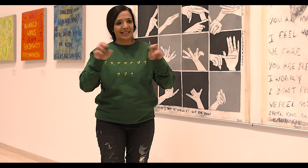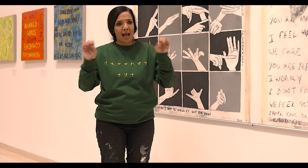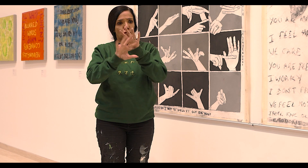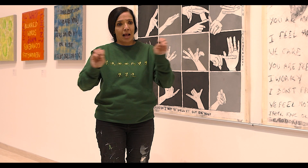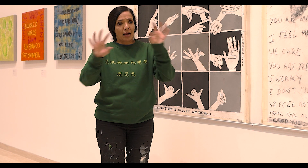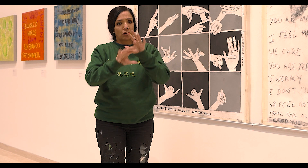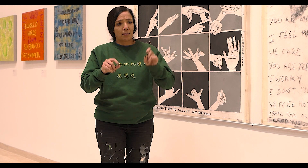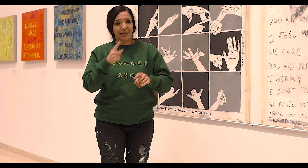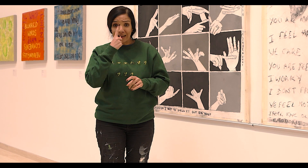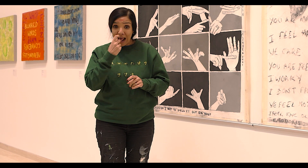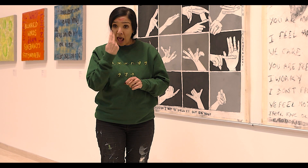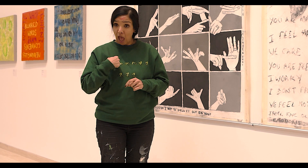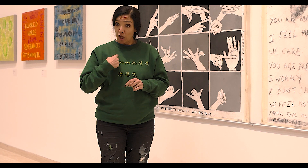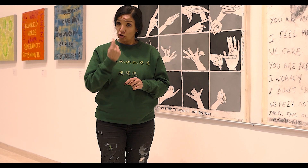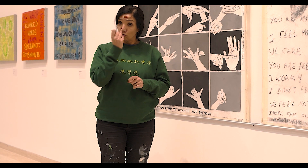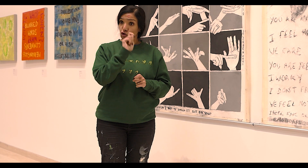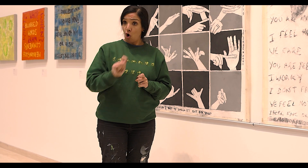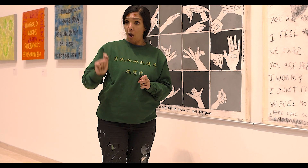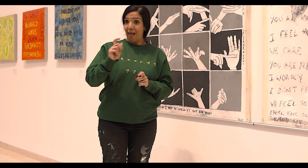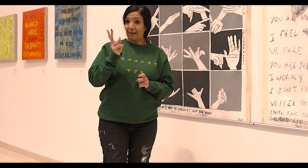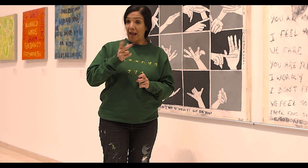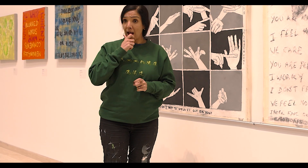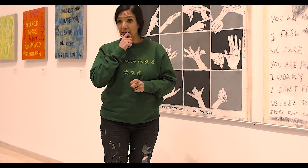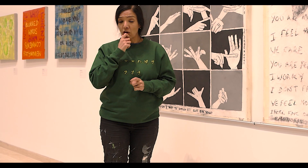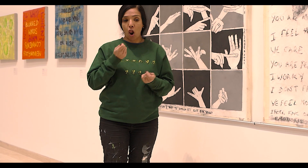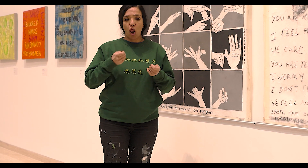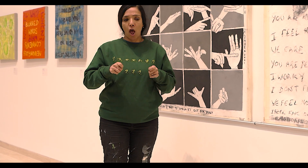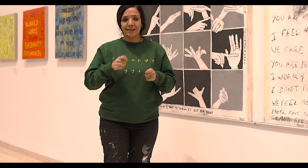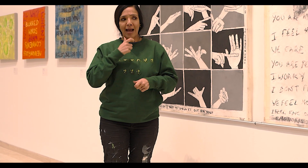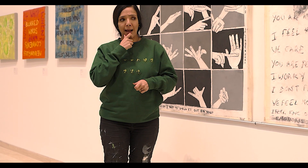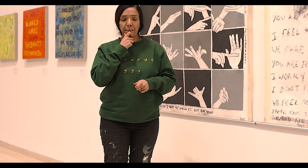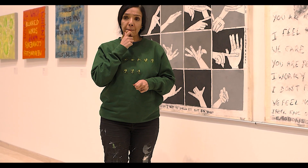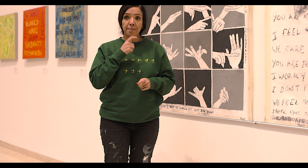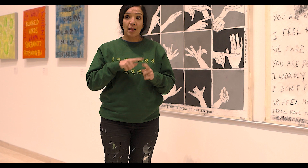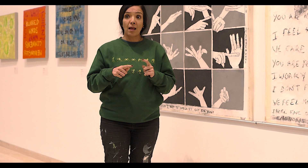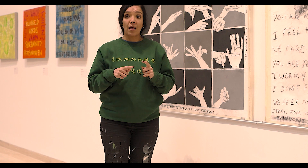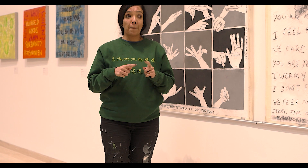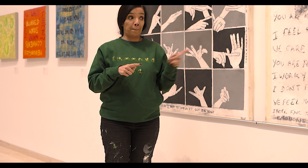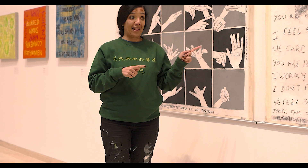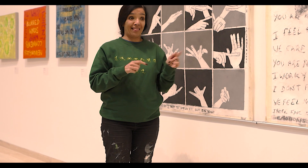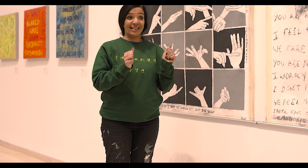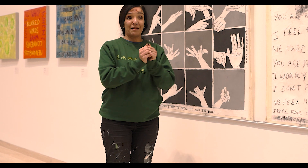and then during lockdown I was doing a lot of abstract art, and I thought, "Oh, can I go back to charcoal?"